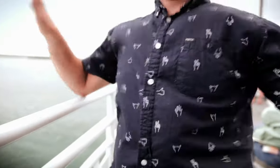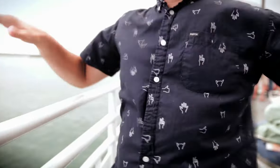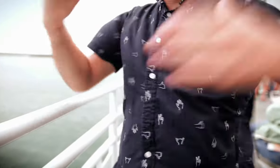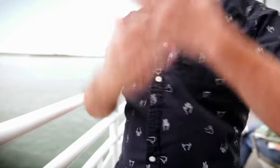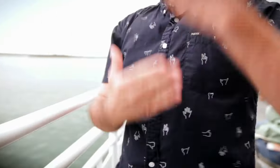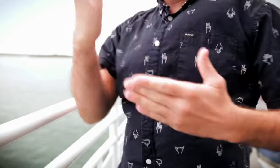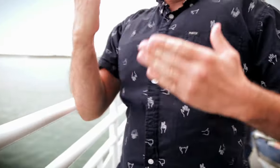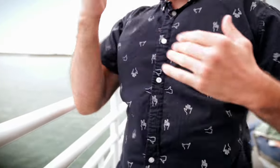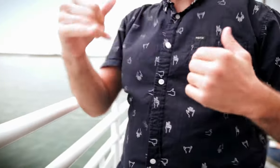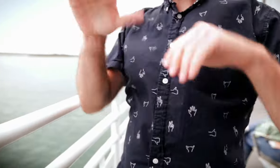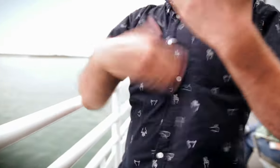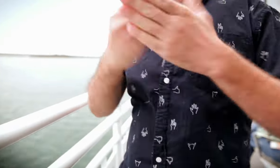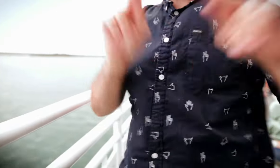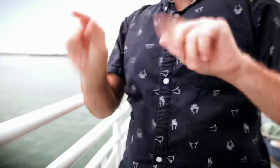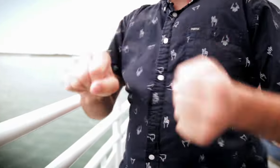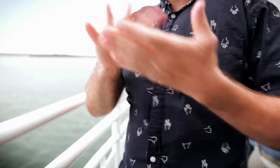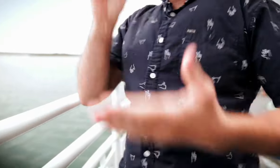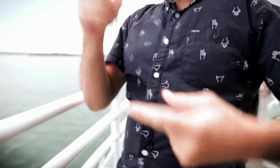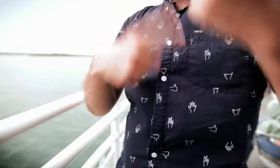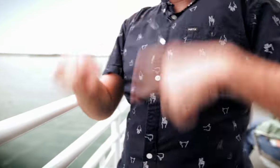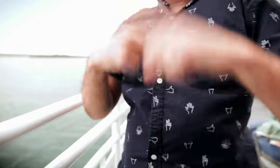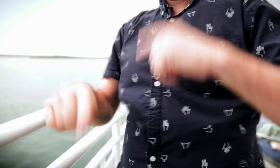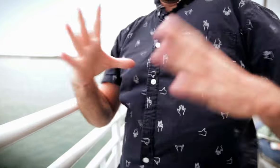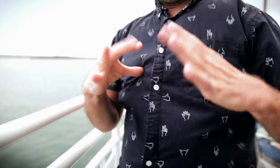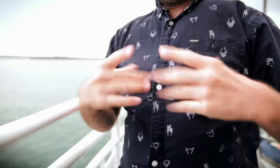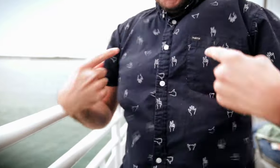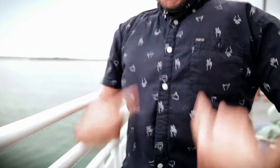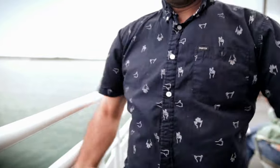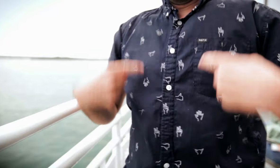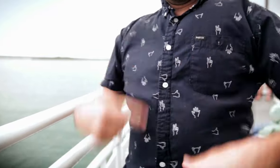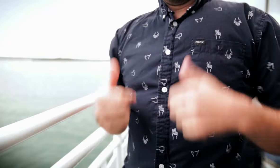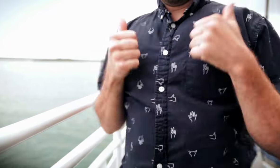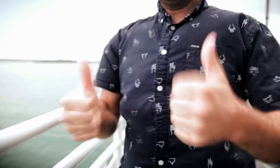You can see the flying hands! So that all people may learn how to sign.